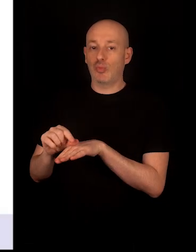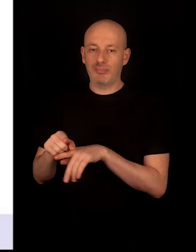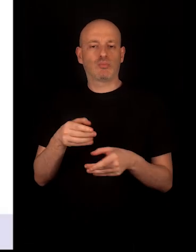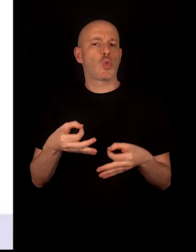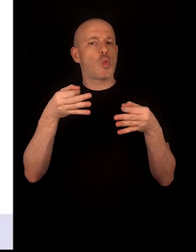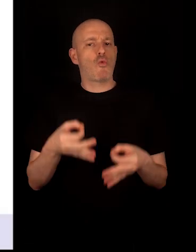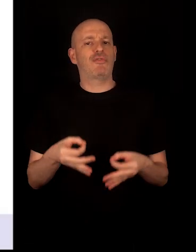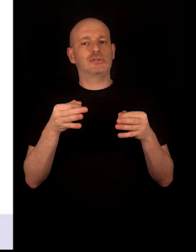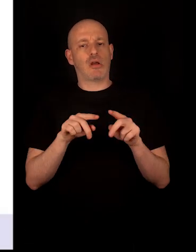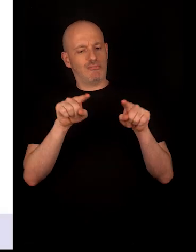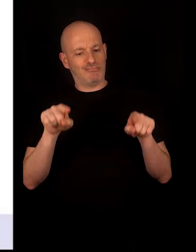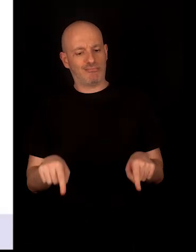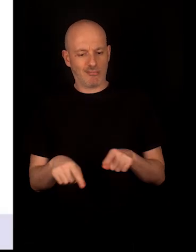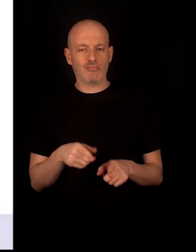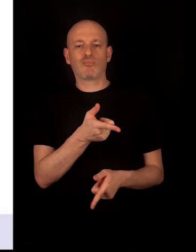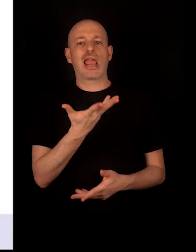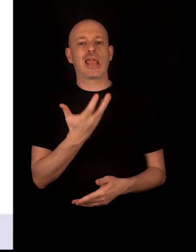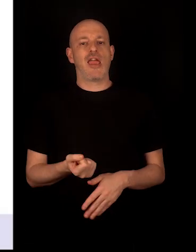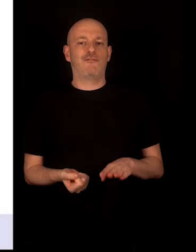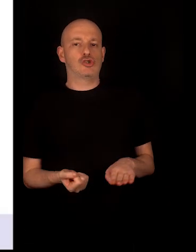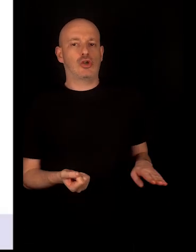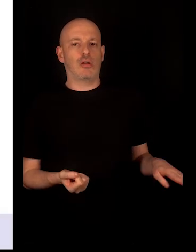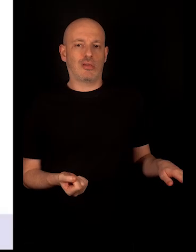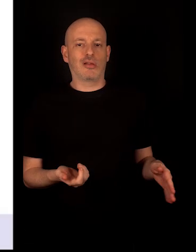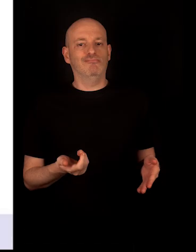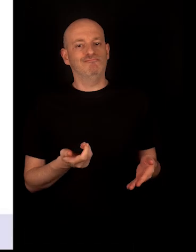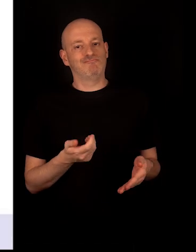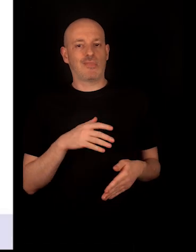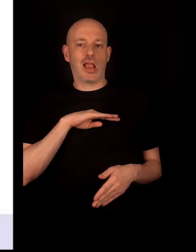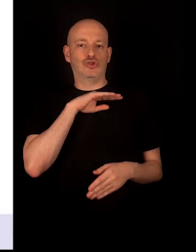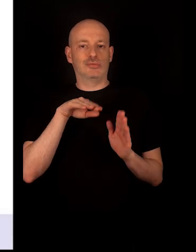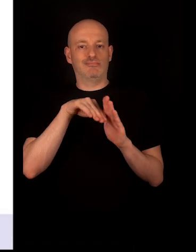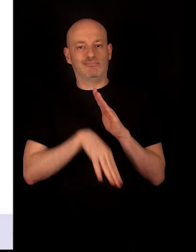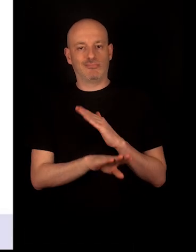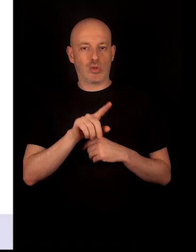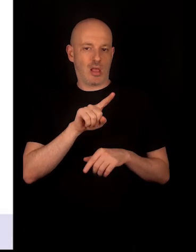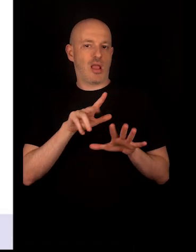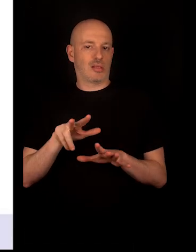It's an official document proving your custody of children under 18 during your mobility project.